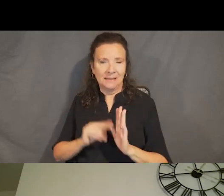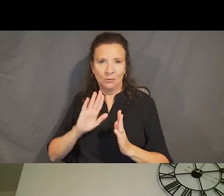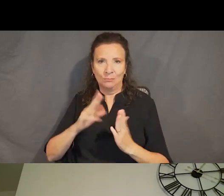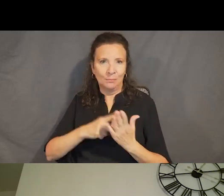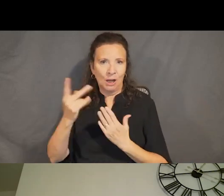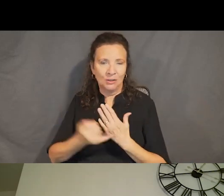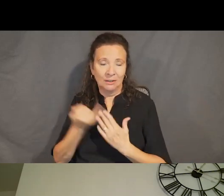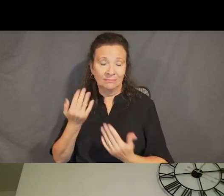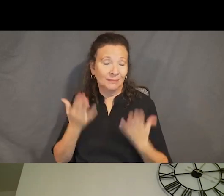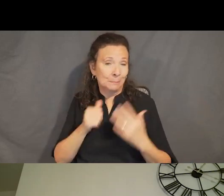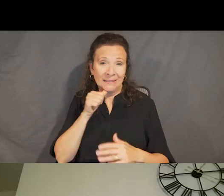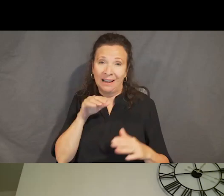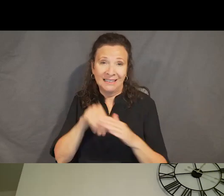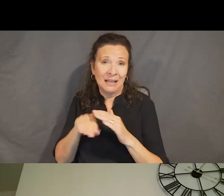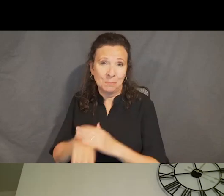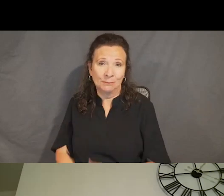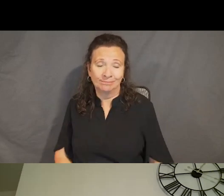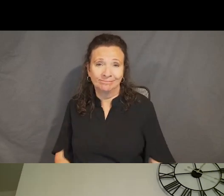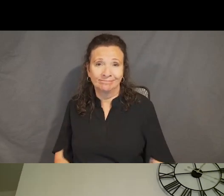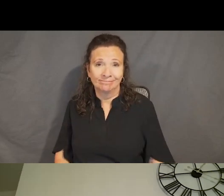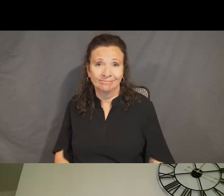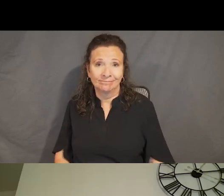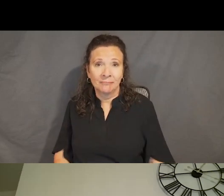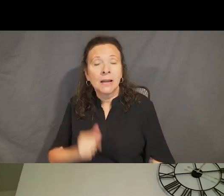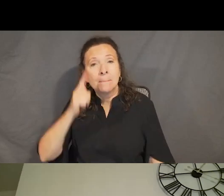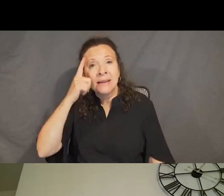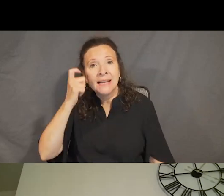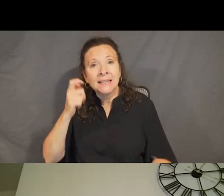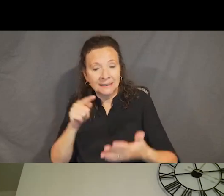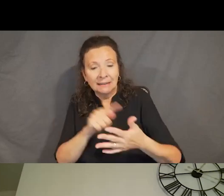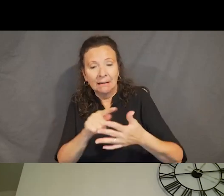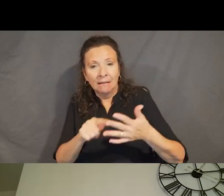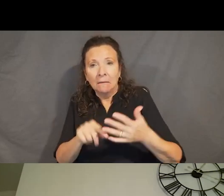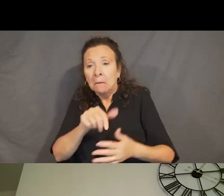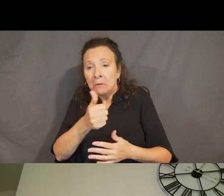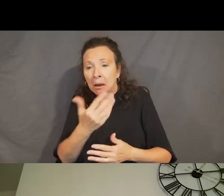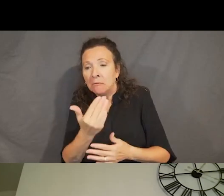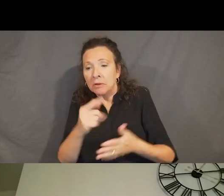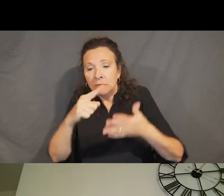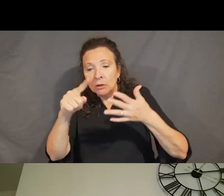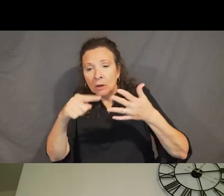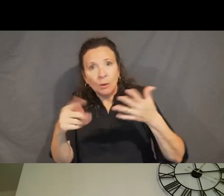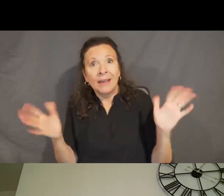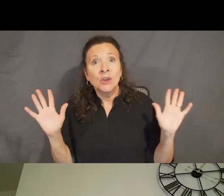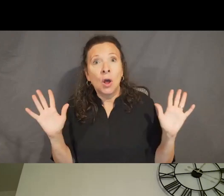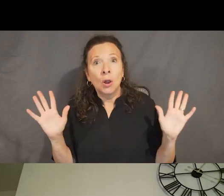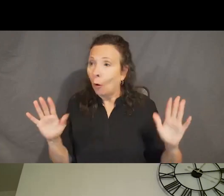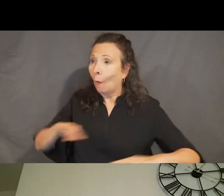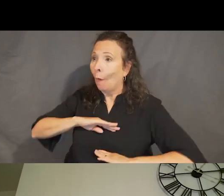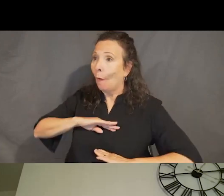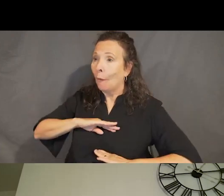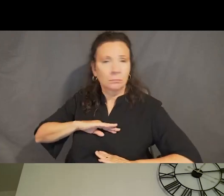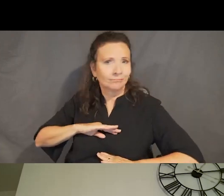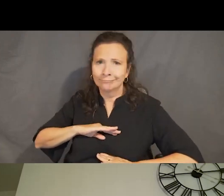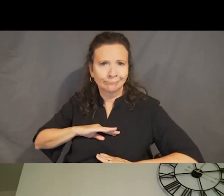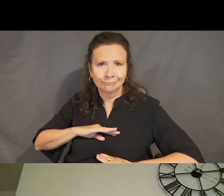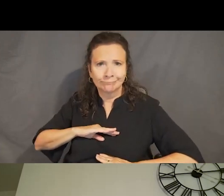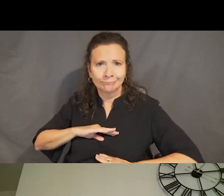one only has a certain number of checkpoints. And you will only really read about the bare minimum